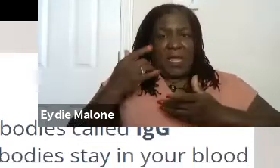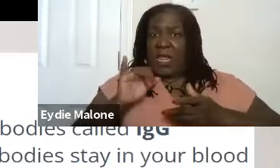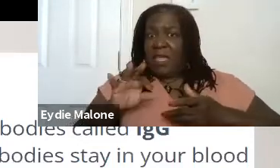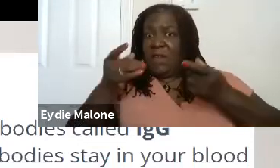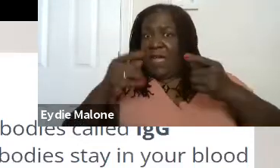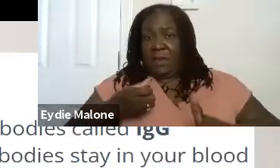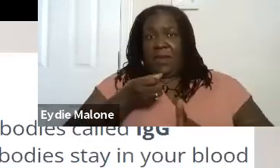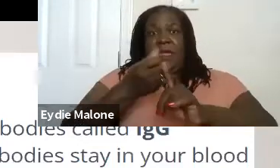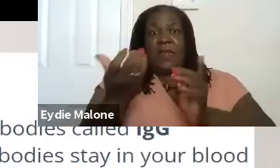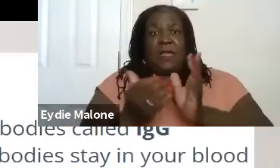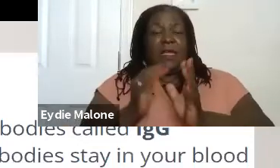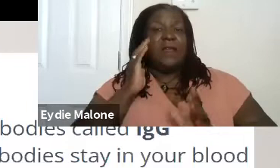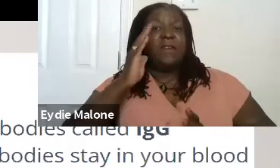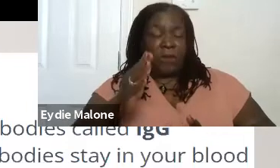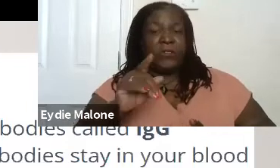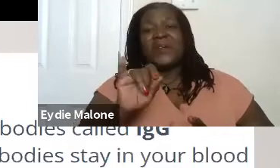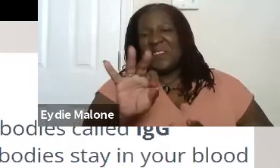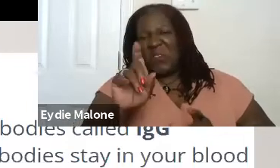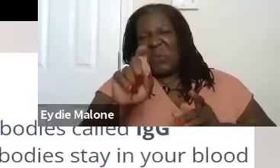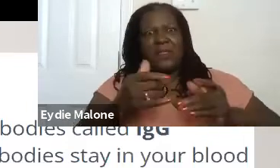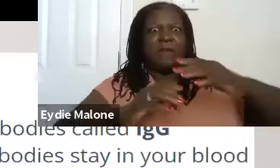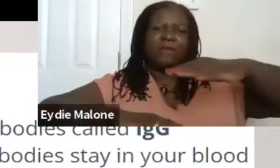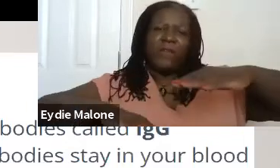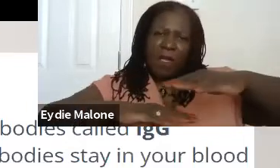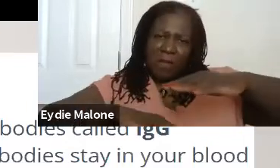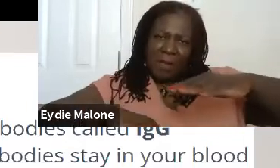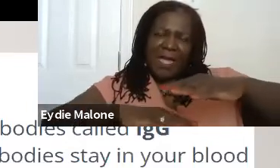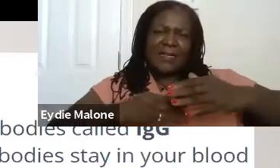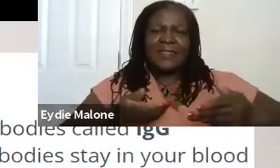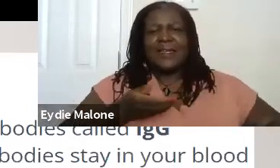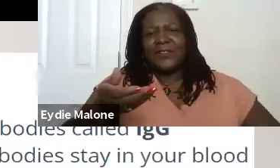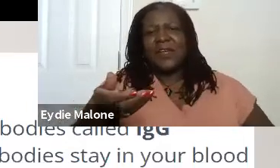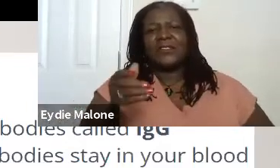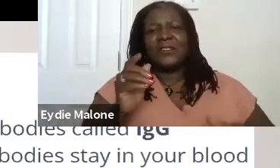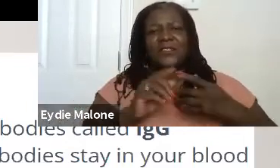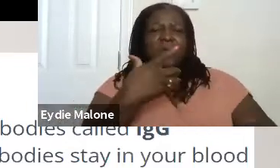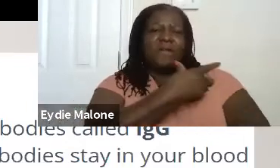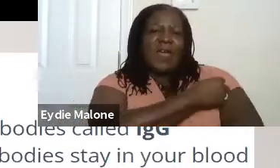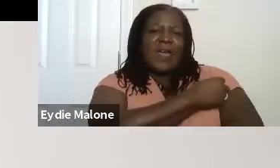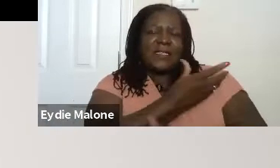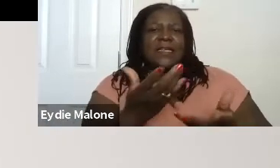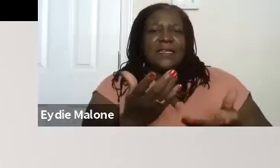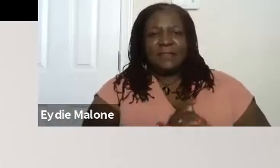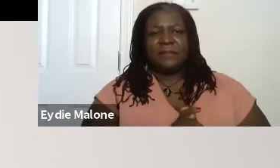So that's just a very basic introduction to vaccines.